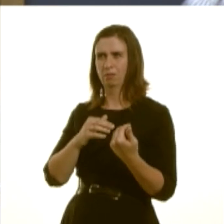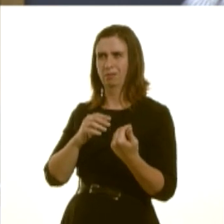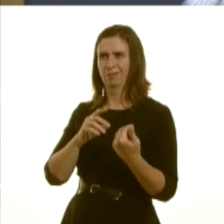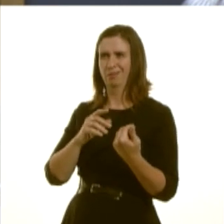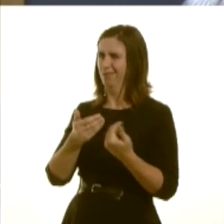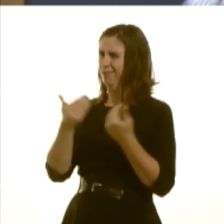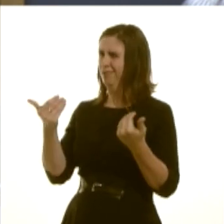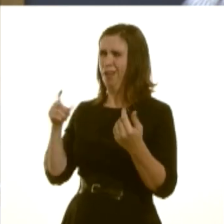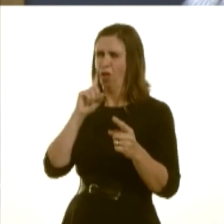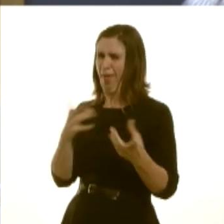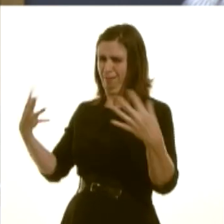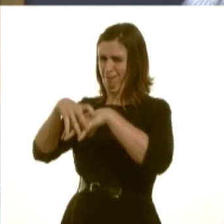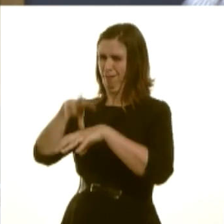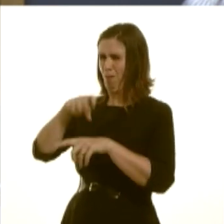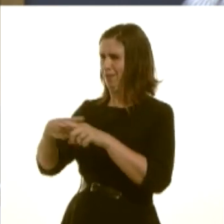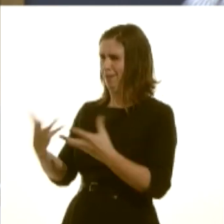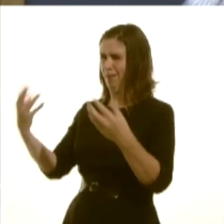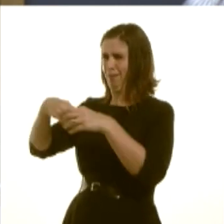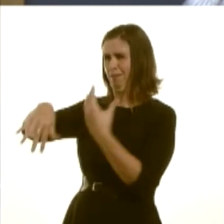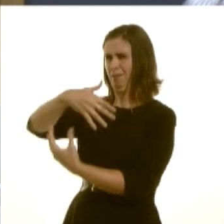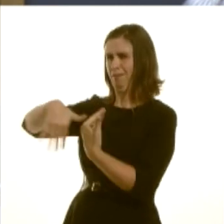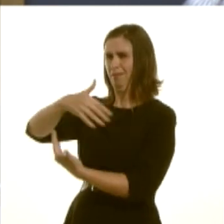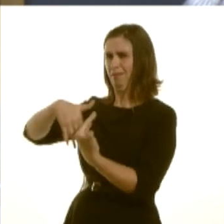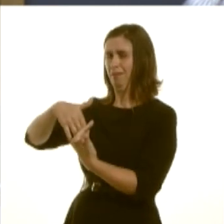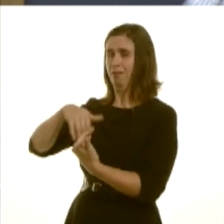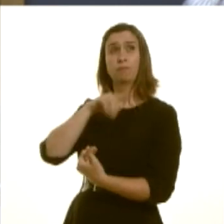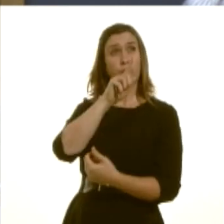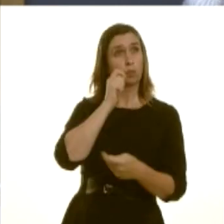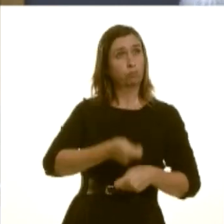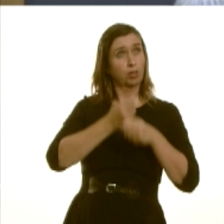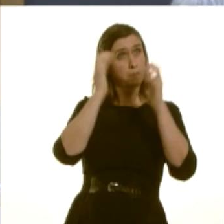will you raise these observations and concerns with your counterparts in Westminster?